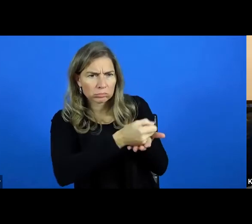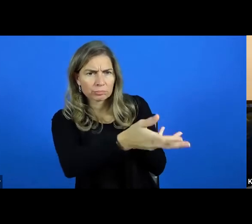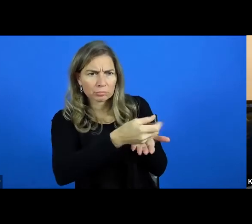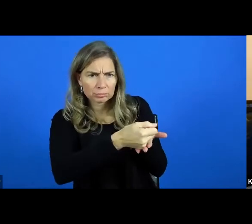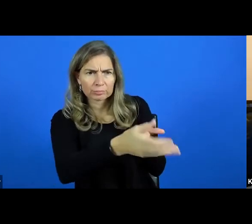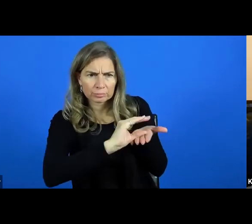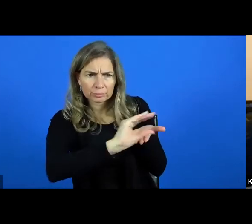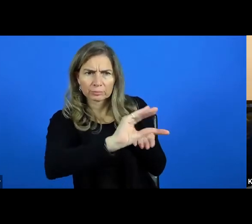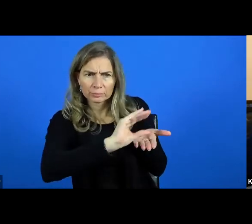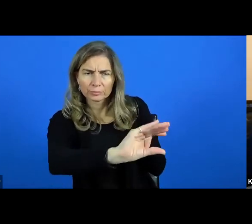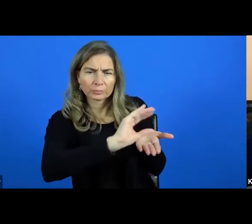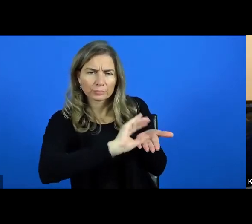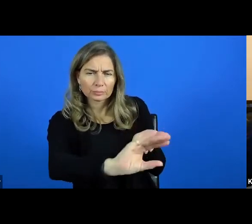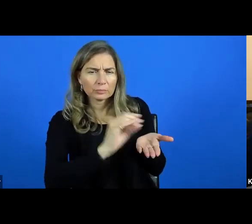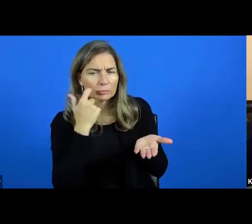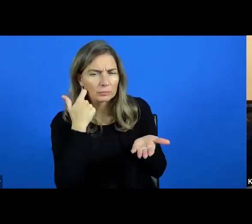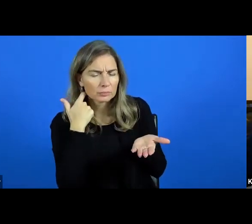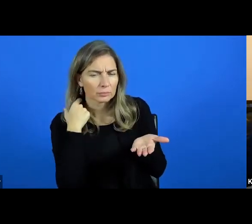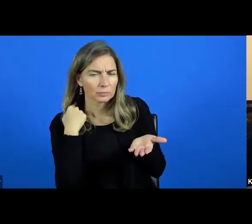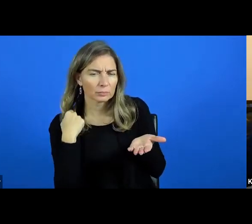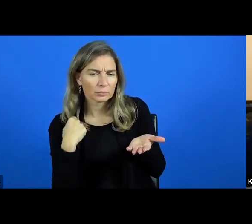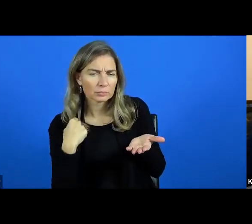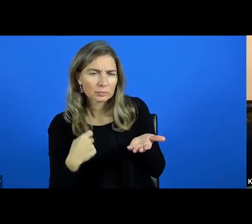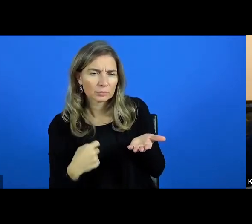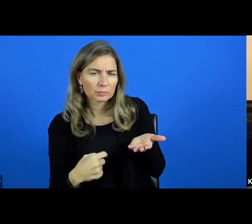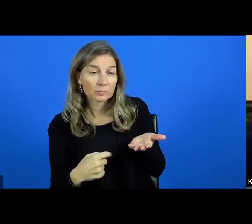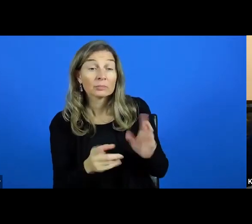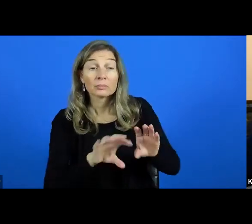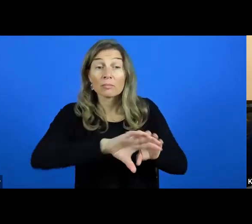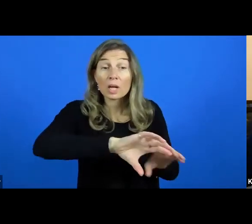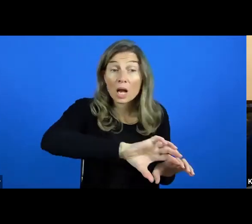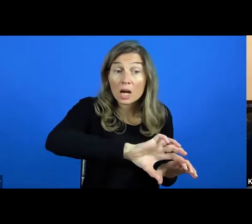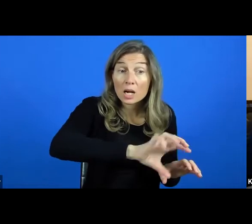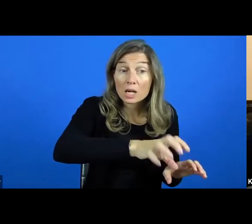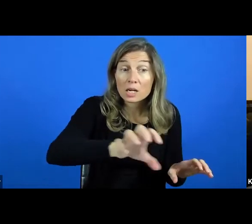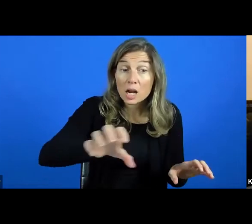with national members to publish reports and complaints